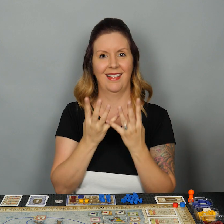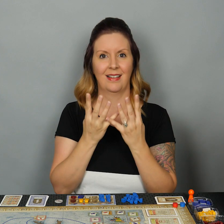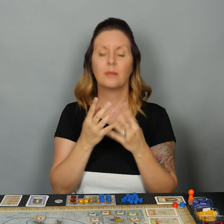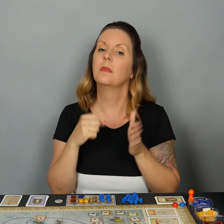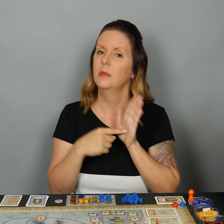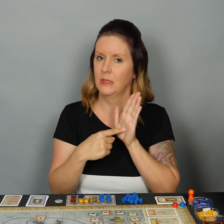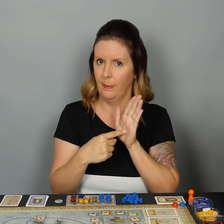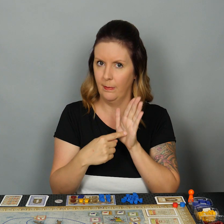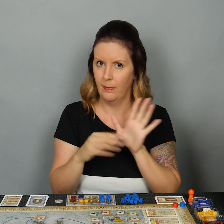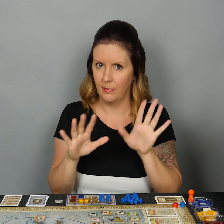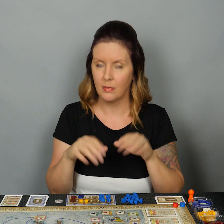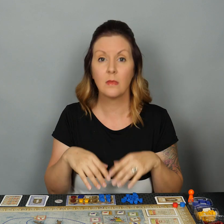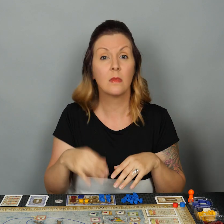right in your hand.